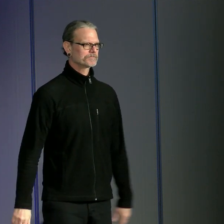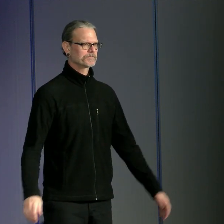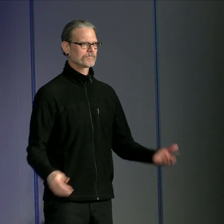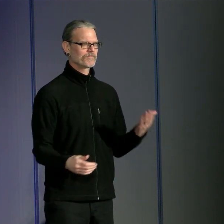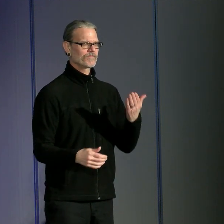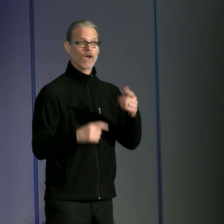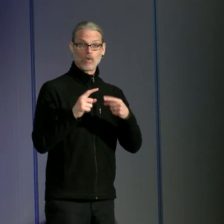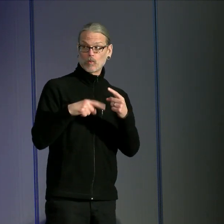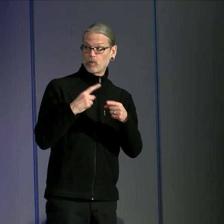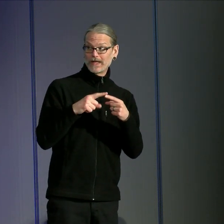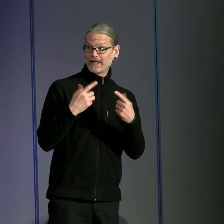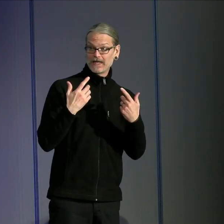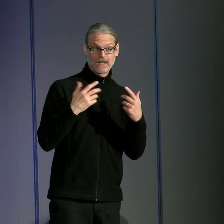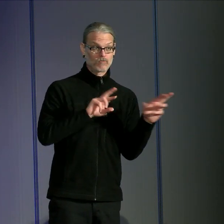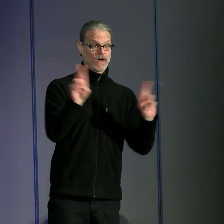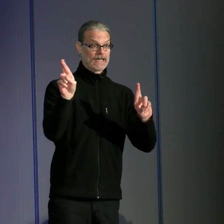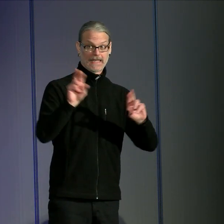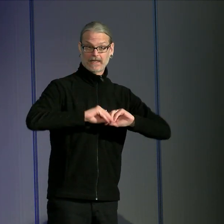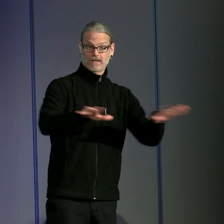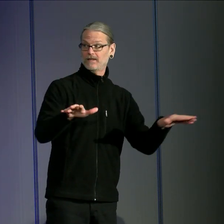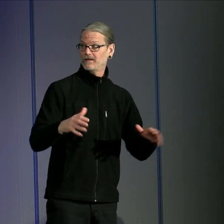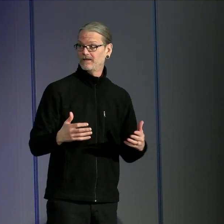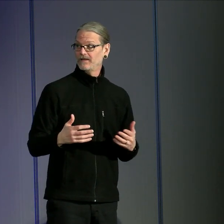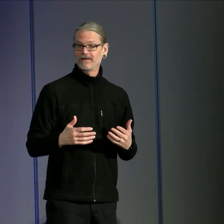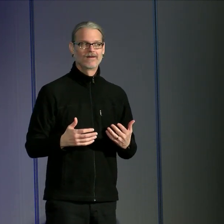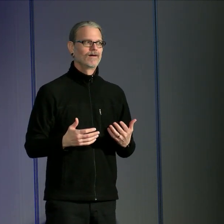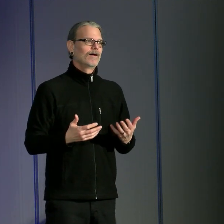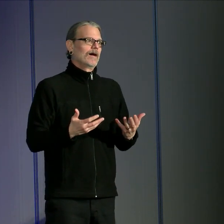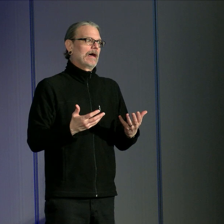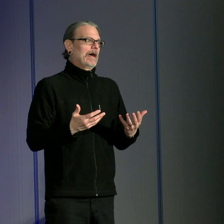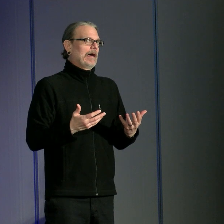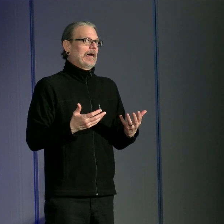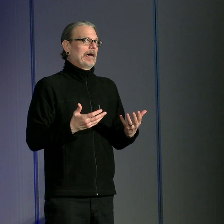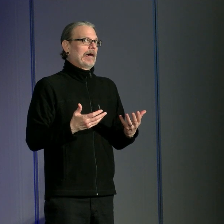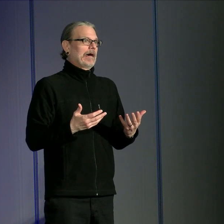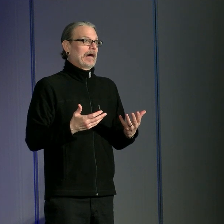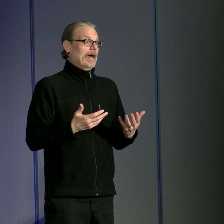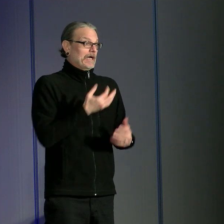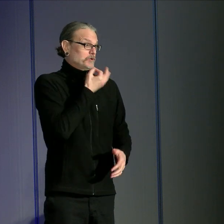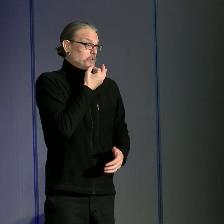[Away from mic] >> CHARLIE PIKE: Yeah. Soon. It's being beta tested.